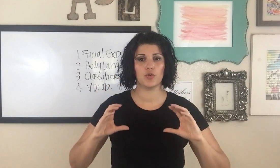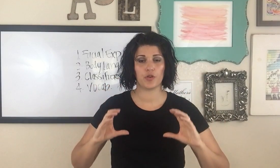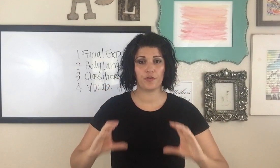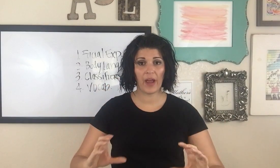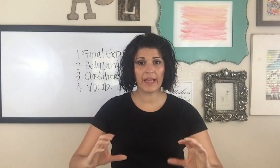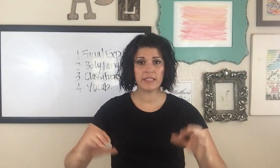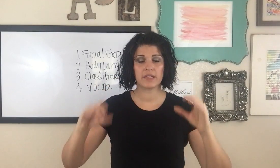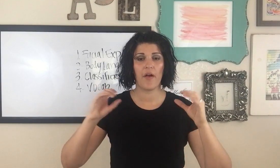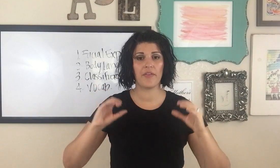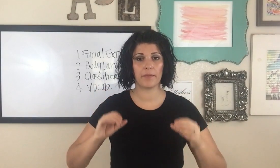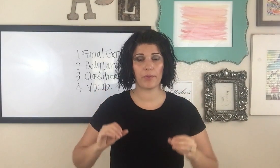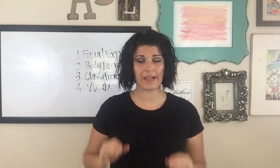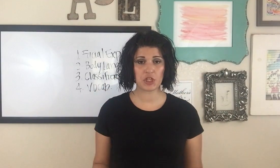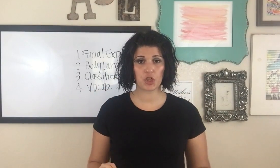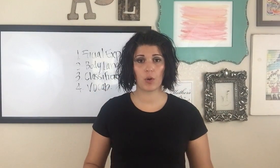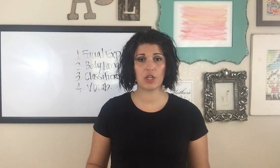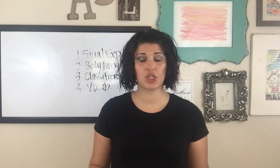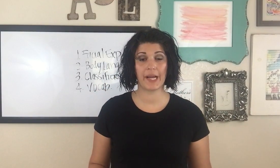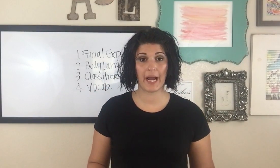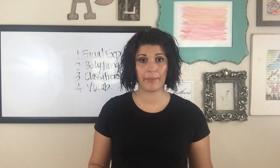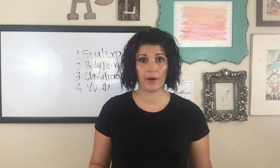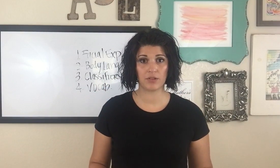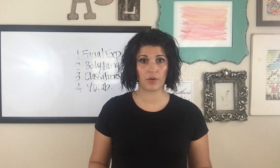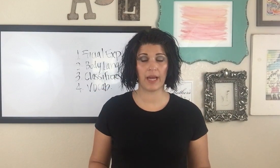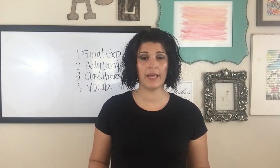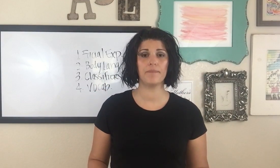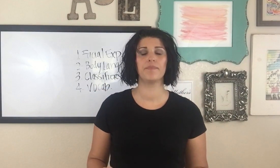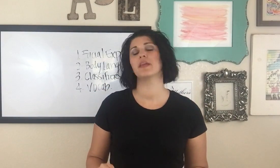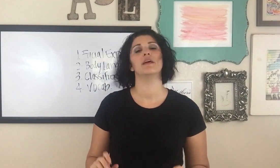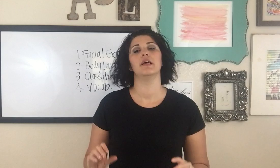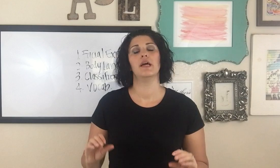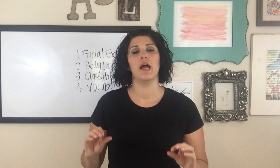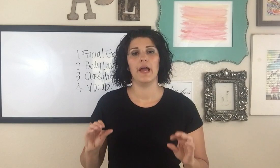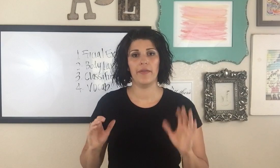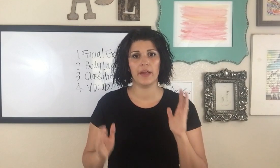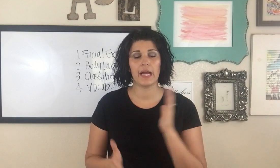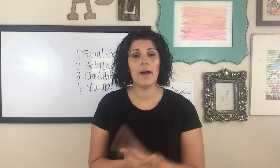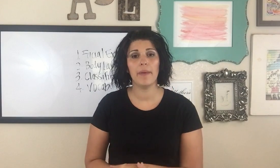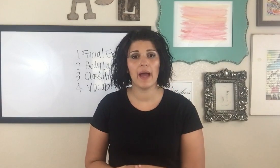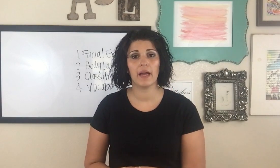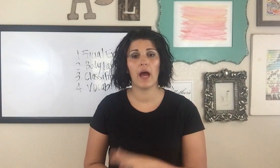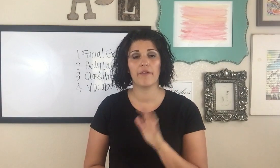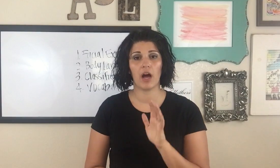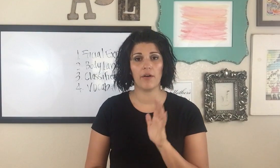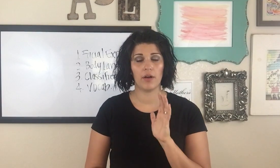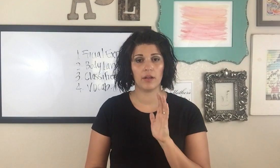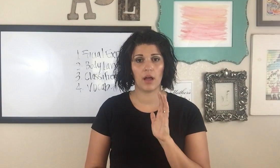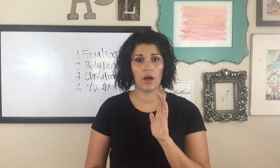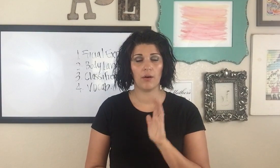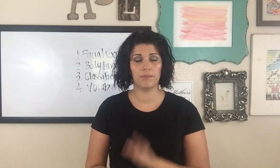use your face and then practice your questioning eyebrows. Okay? And then come back, I've got, um,